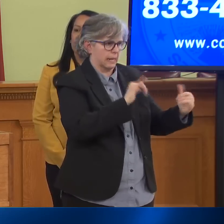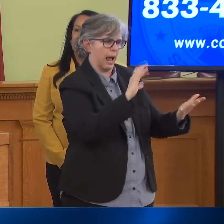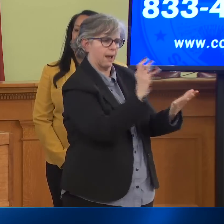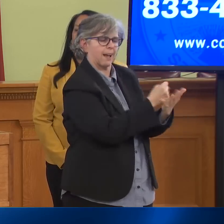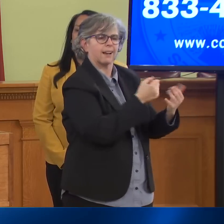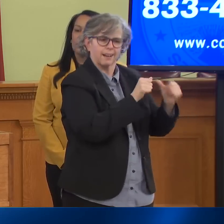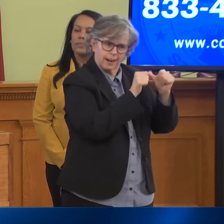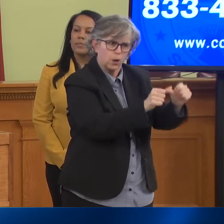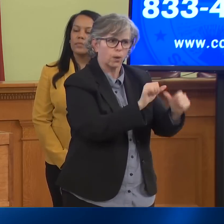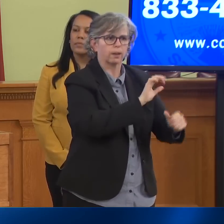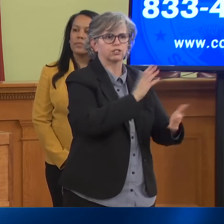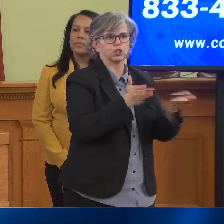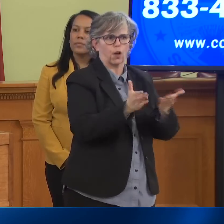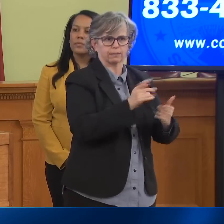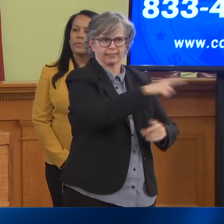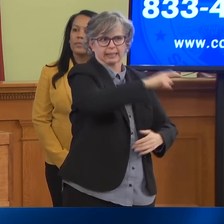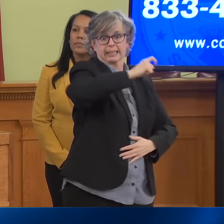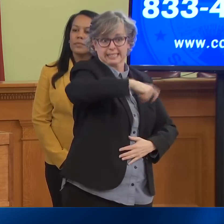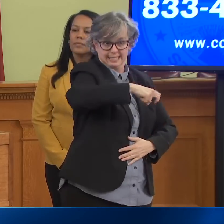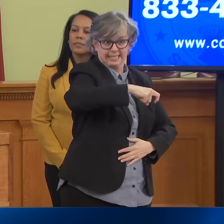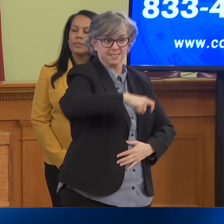THE TREATMENT CENTER DUE TO THE